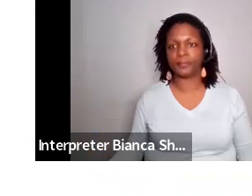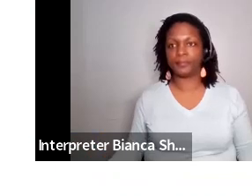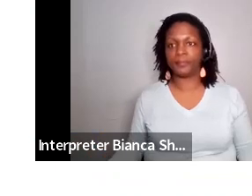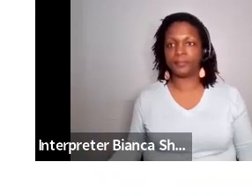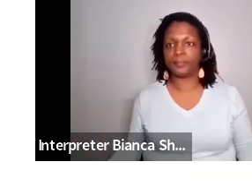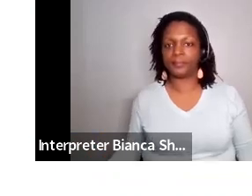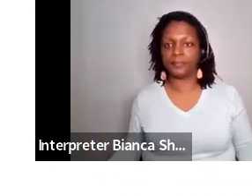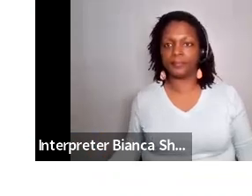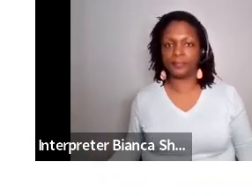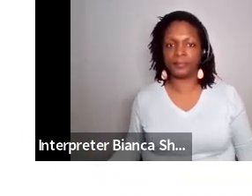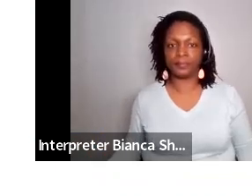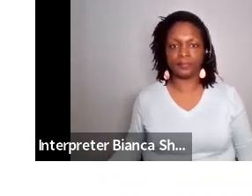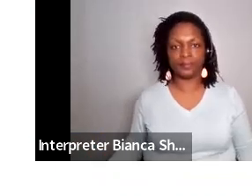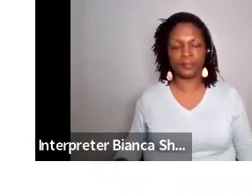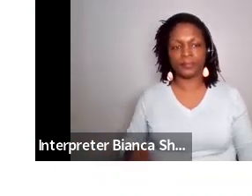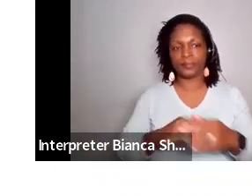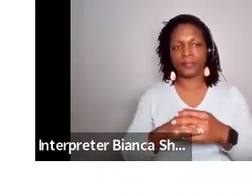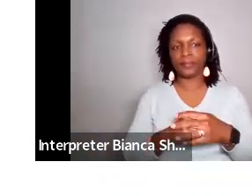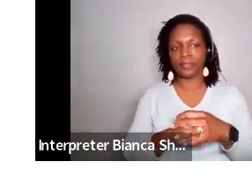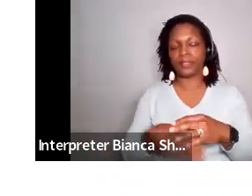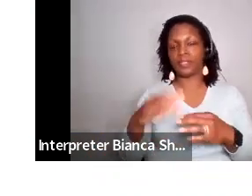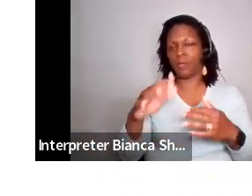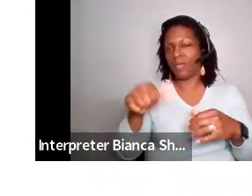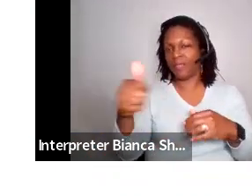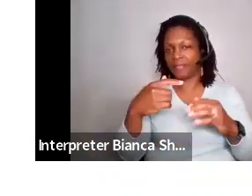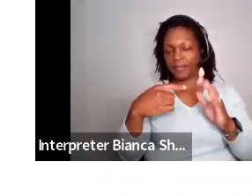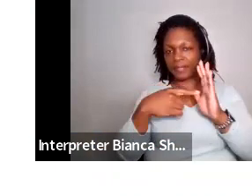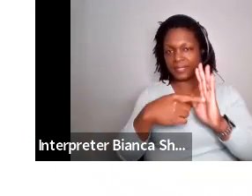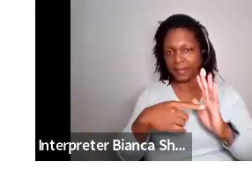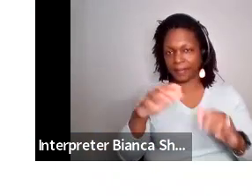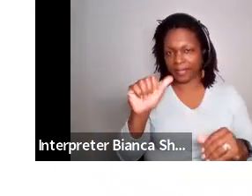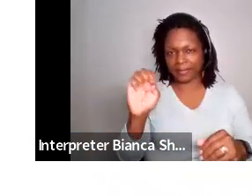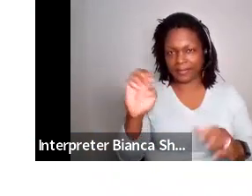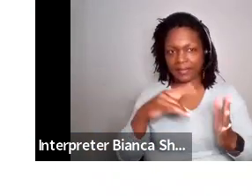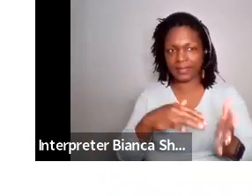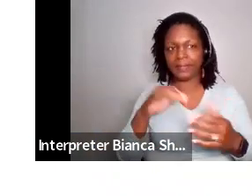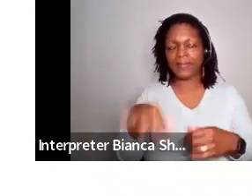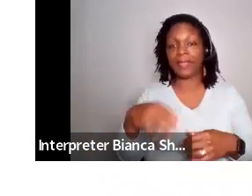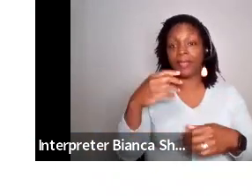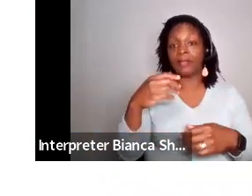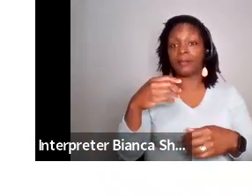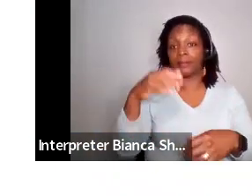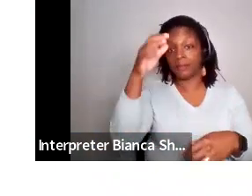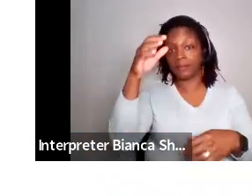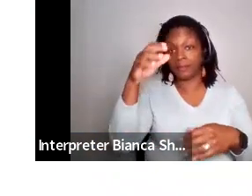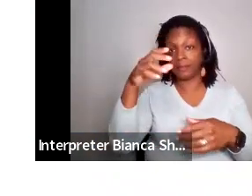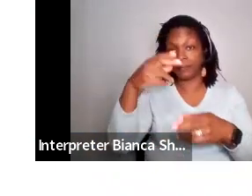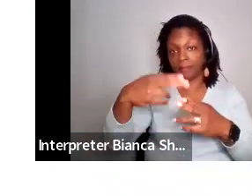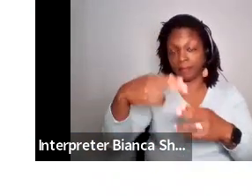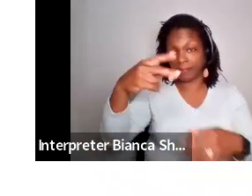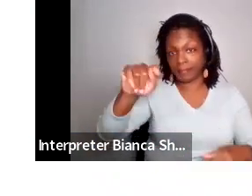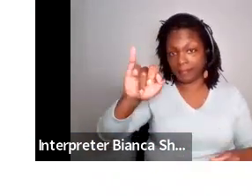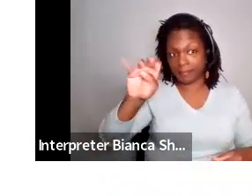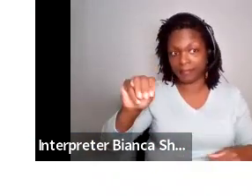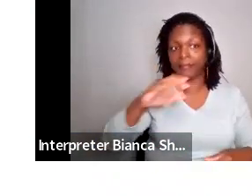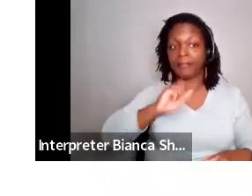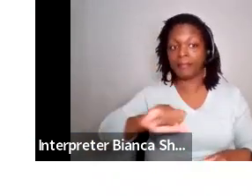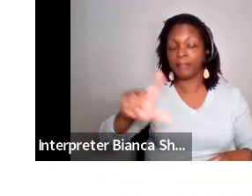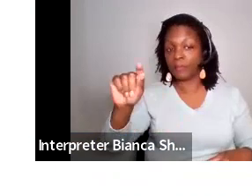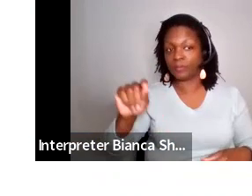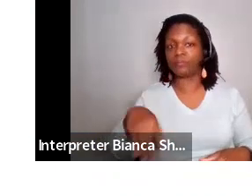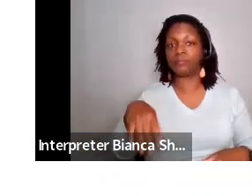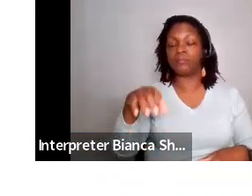In September twentieth, 19, to gain work, and as a student worker at his his local college he has autism and receives full Ssi and Had Medicaid advised.